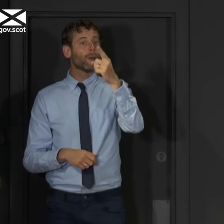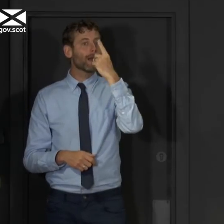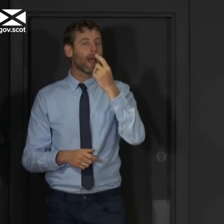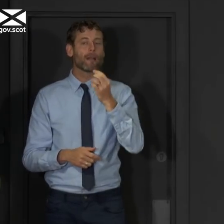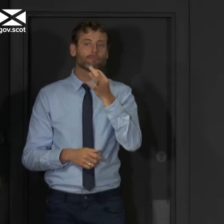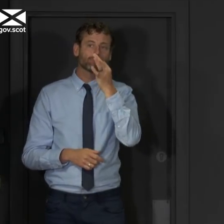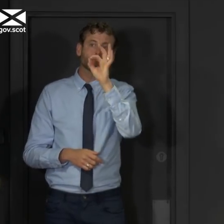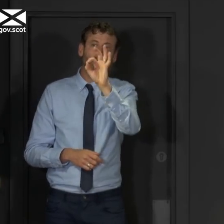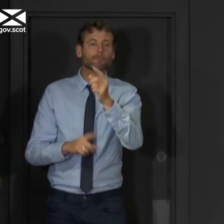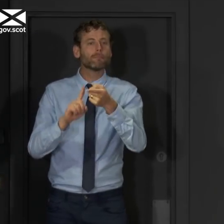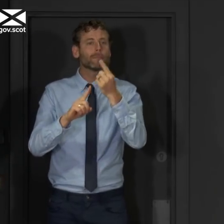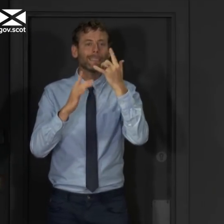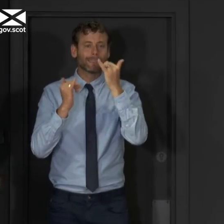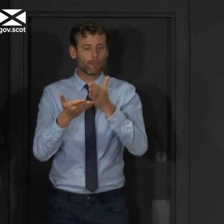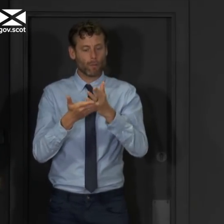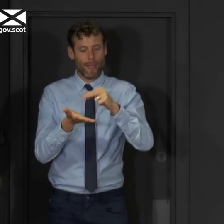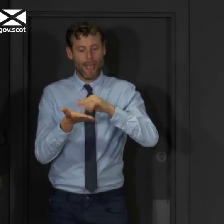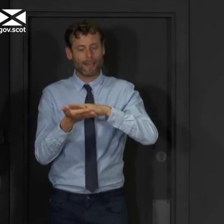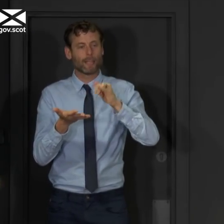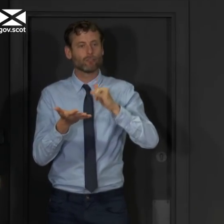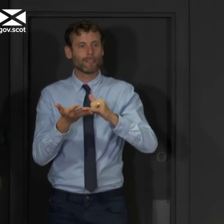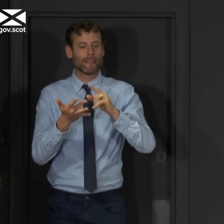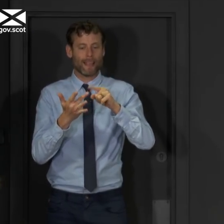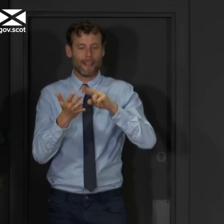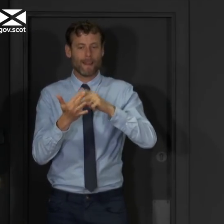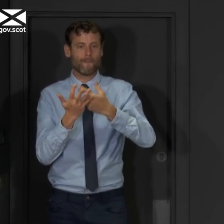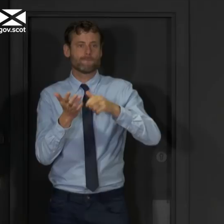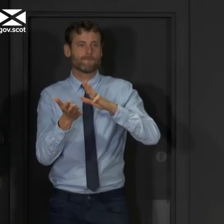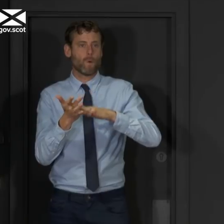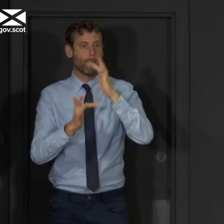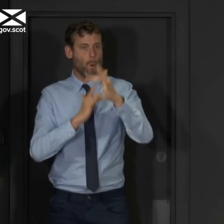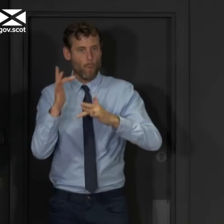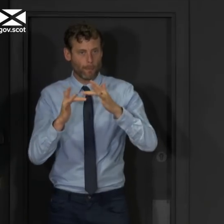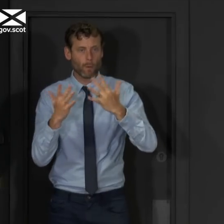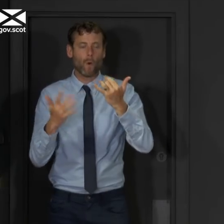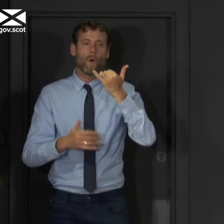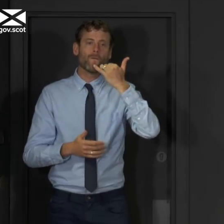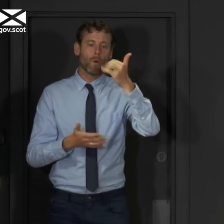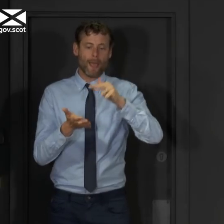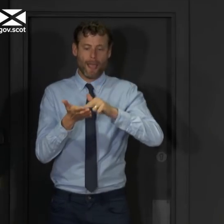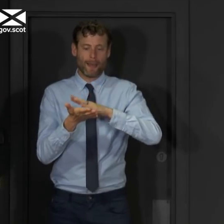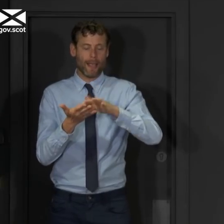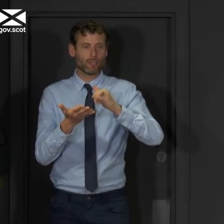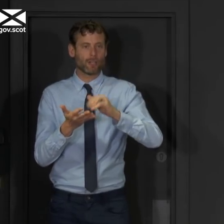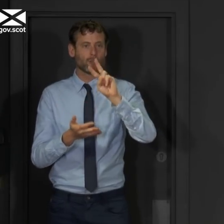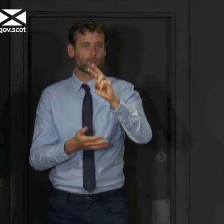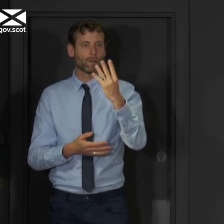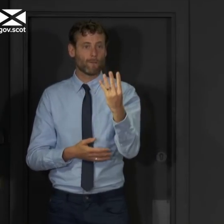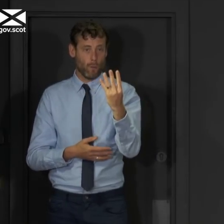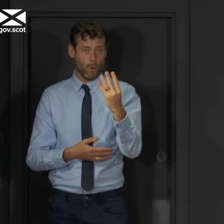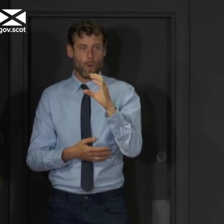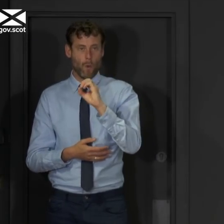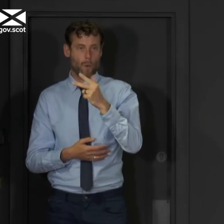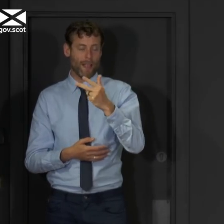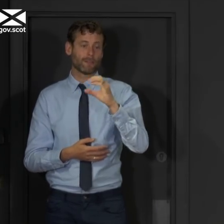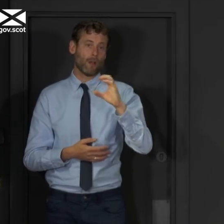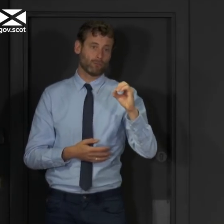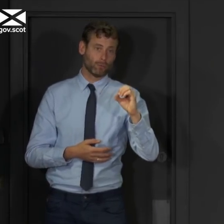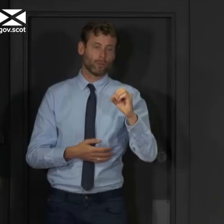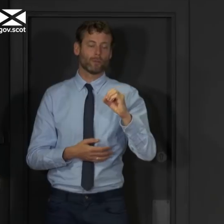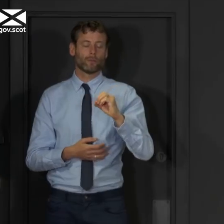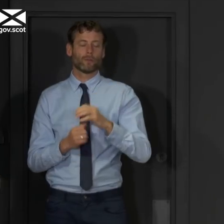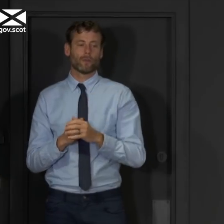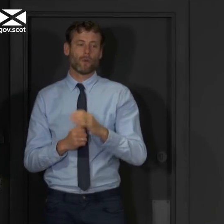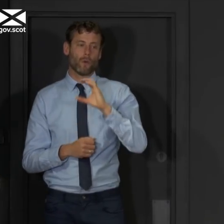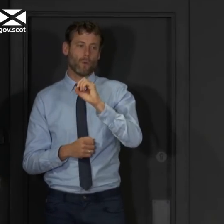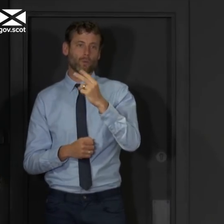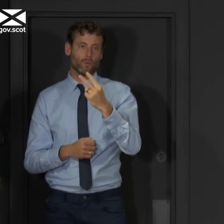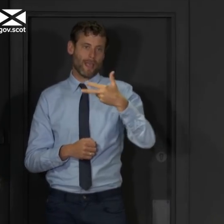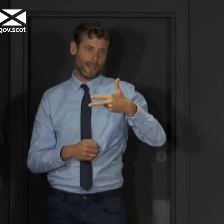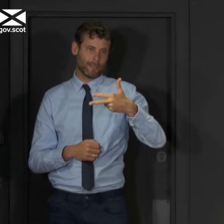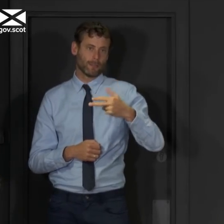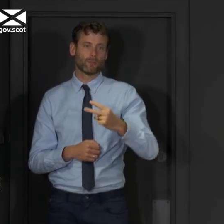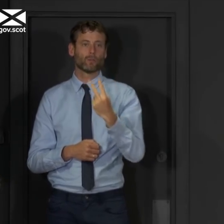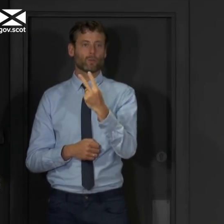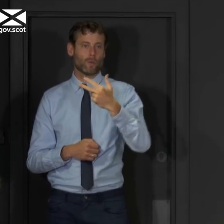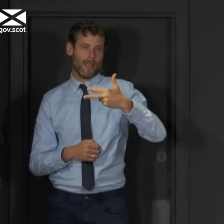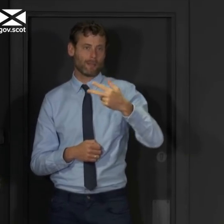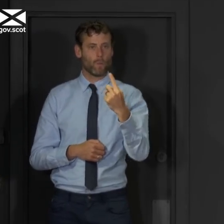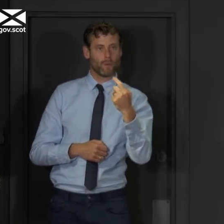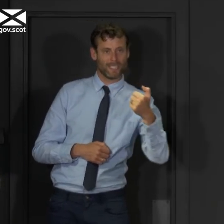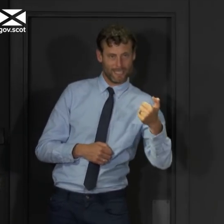to the NHS inform website, or by phoning NHS 24 on 0800 028 2816 - that's 0800 028 2816.